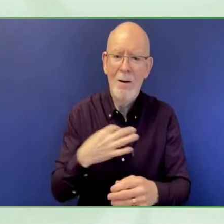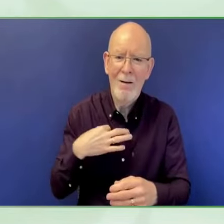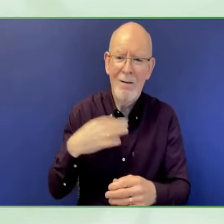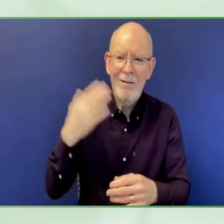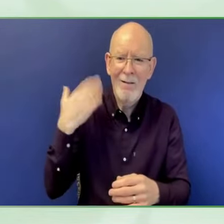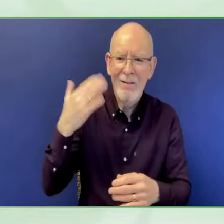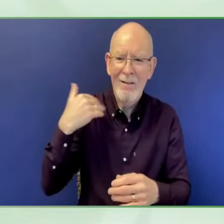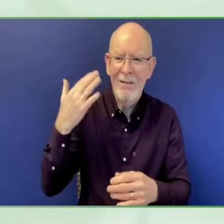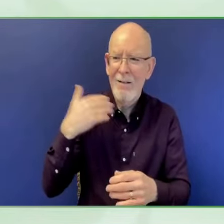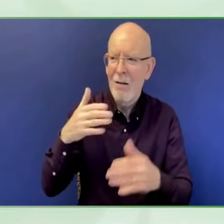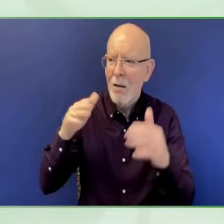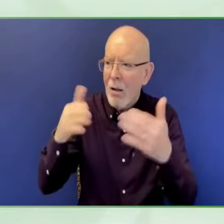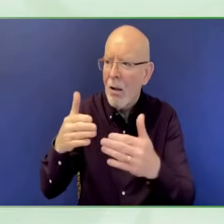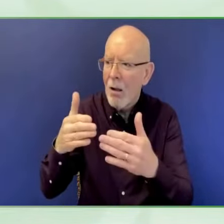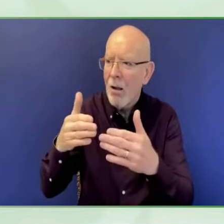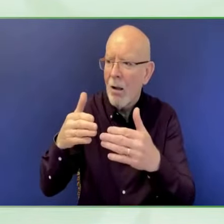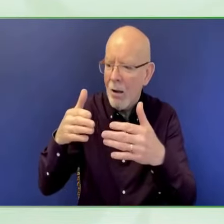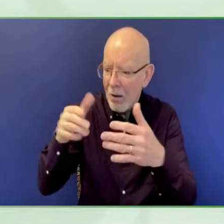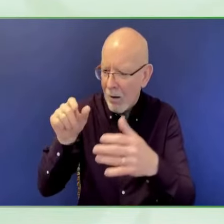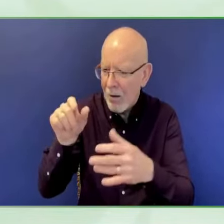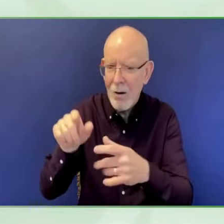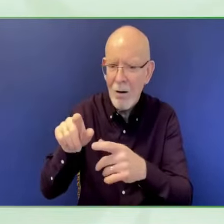All of us have dreams and that support sometimes.